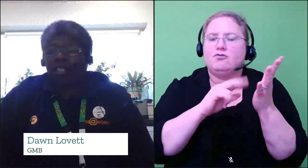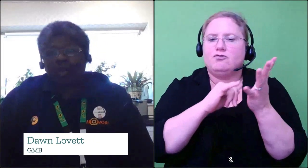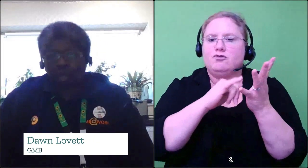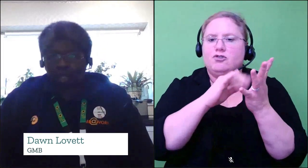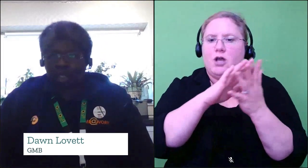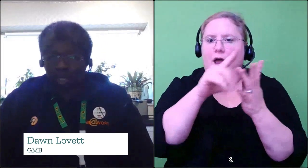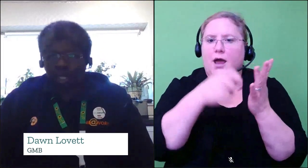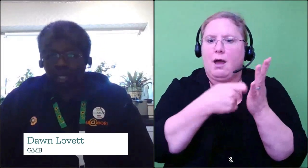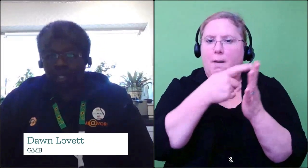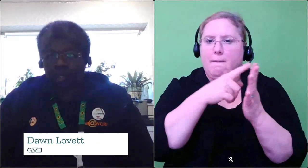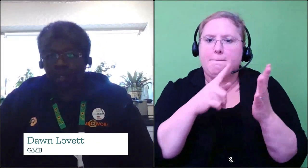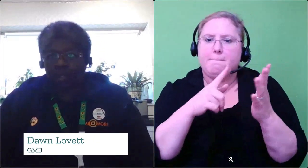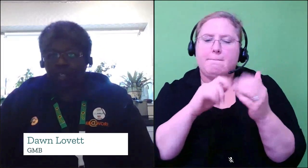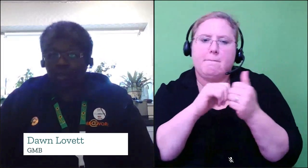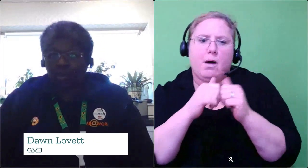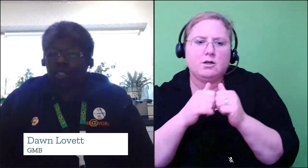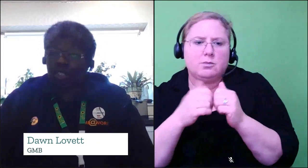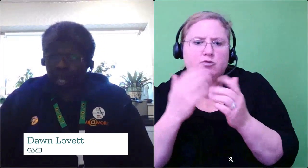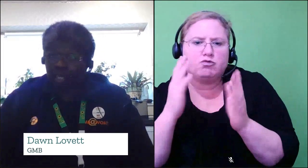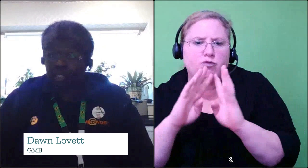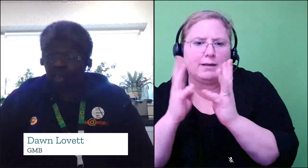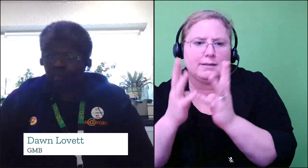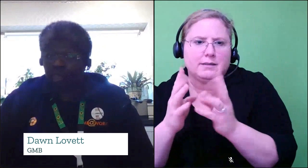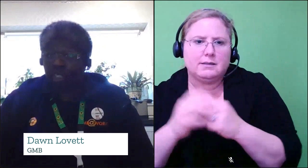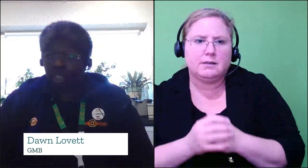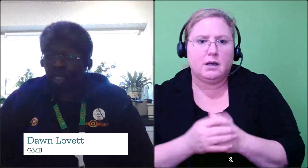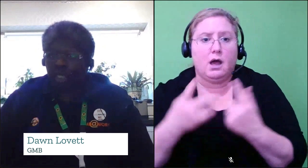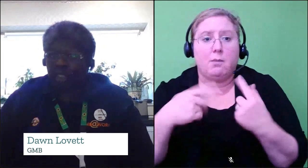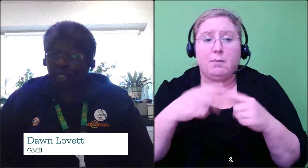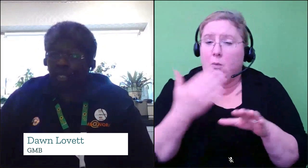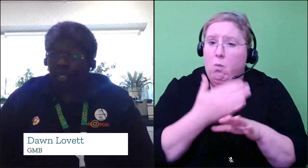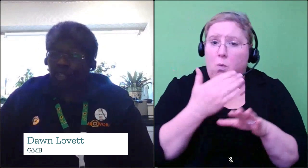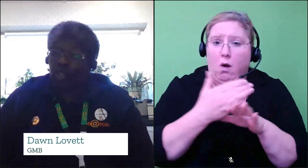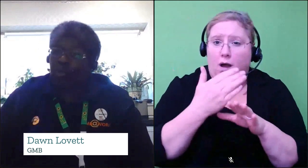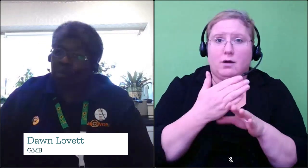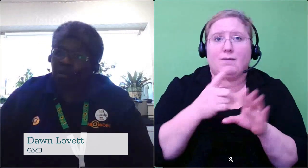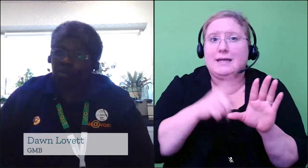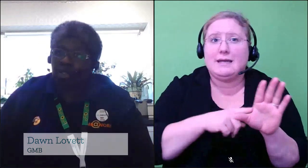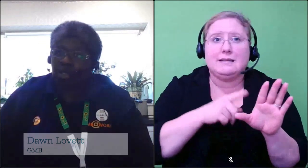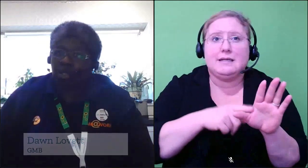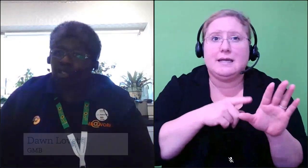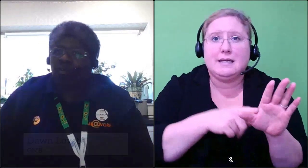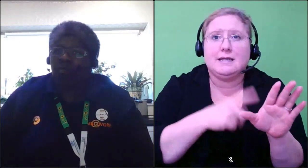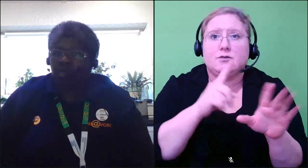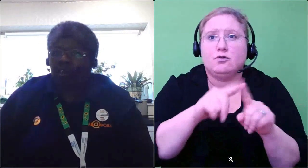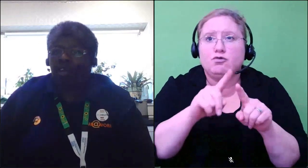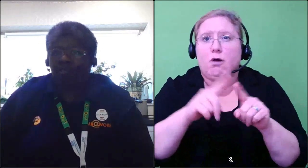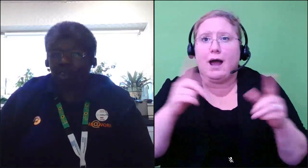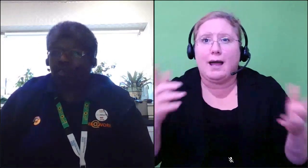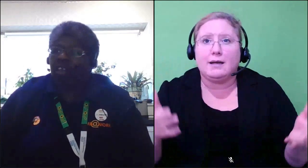an equality lead that has worked tirelessly over these years to promote some very, very